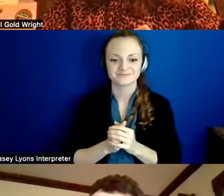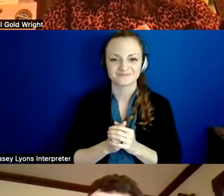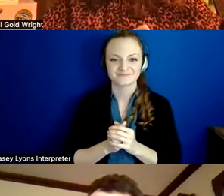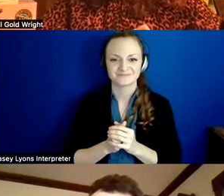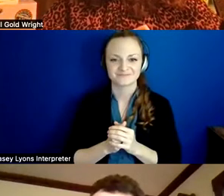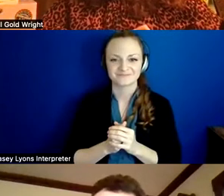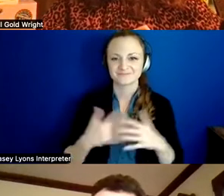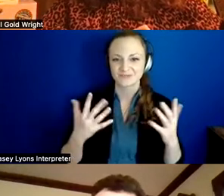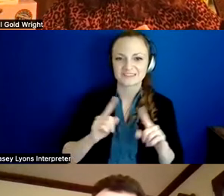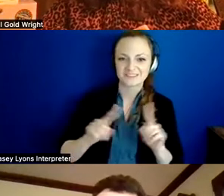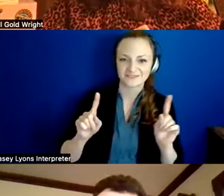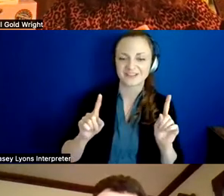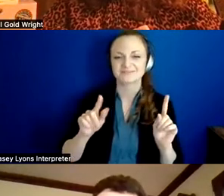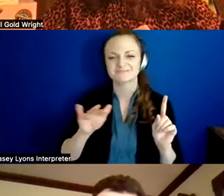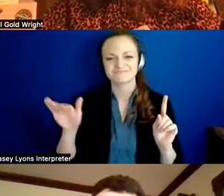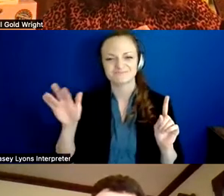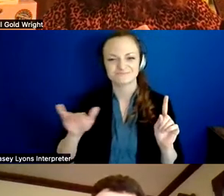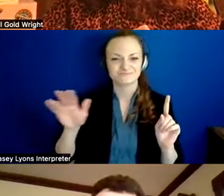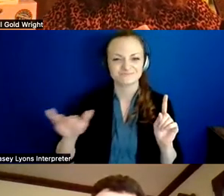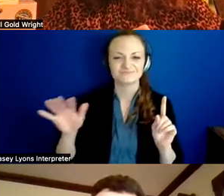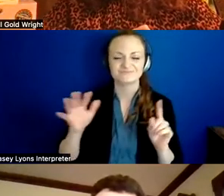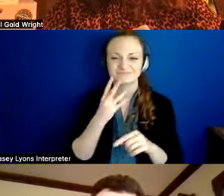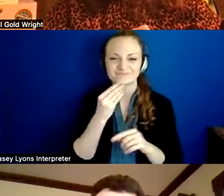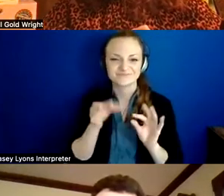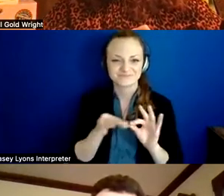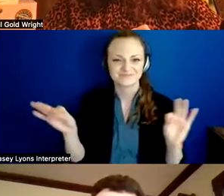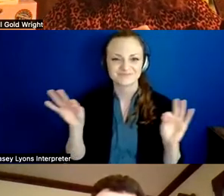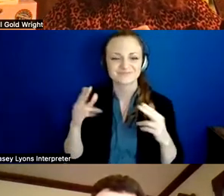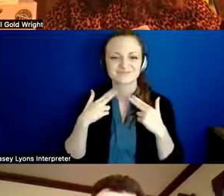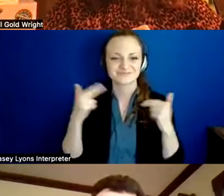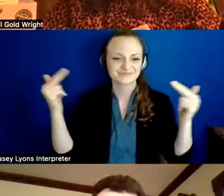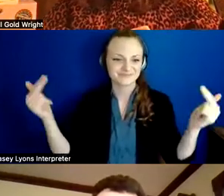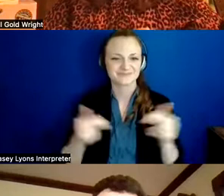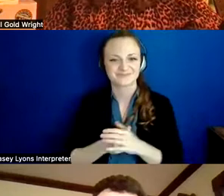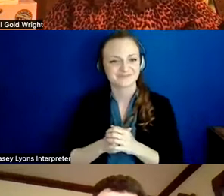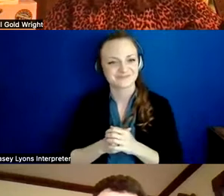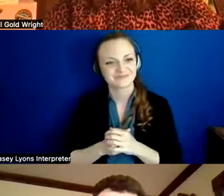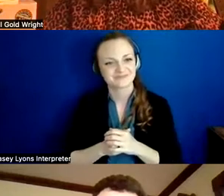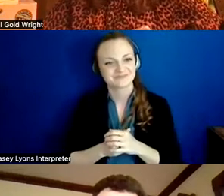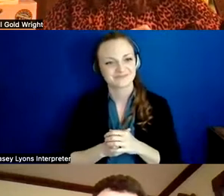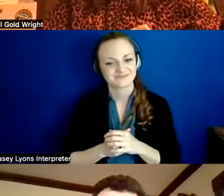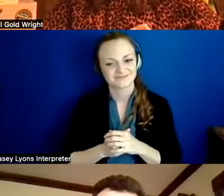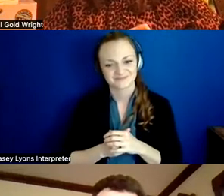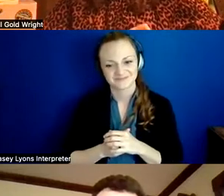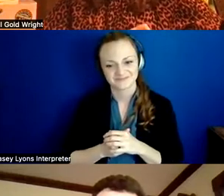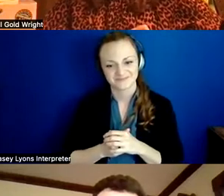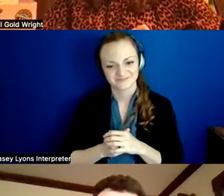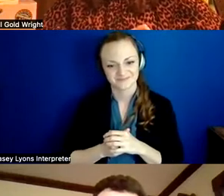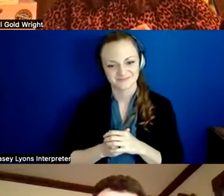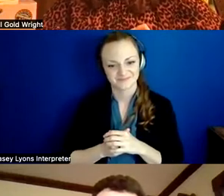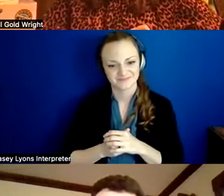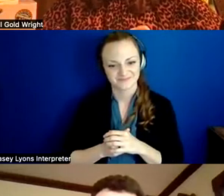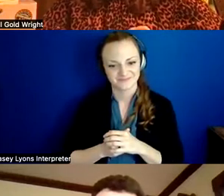la, la la Hazmi call Hollywood me call Harle Lord.